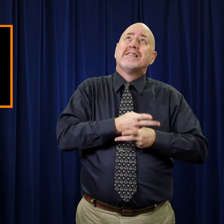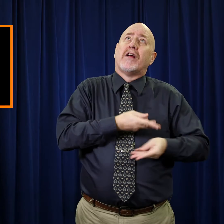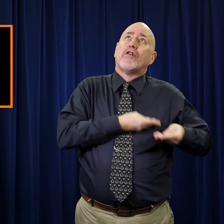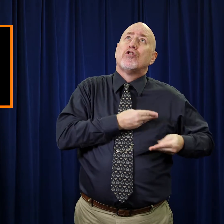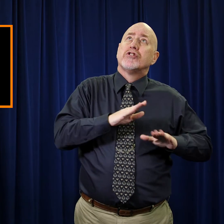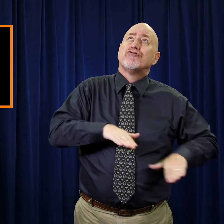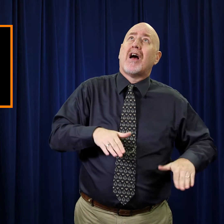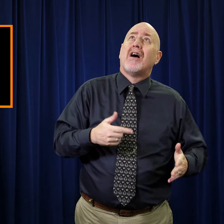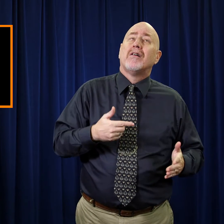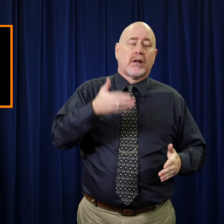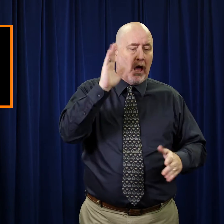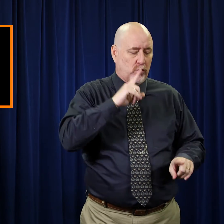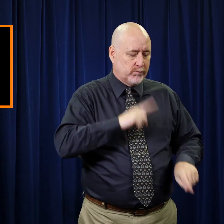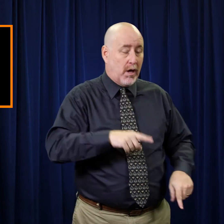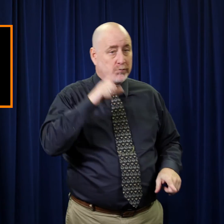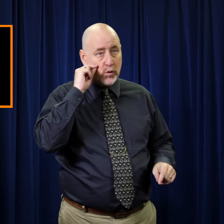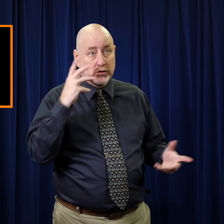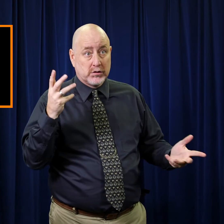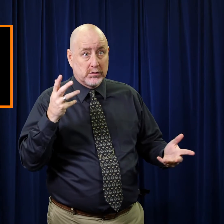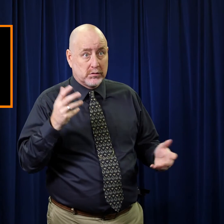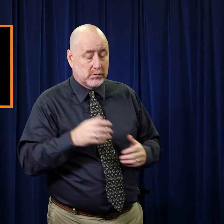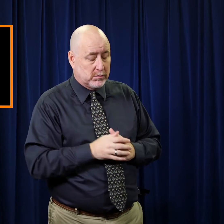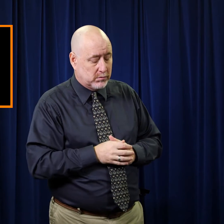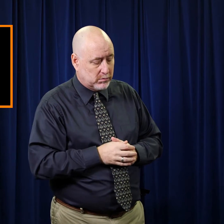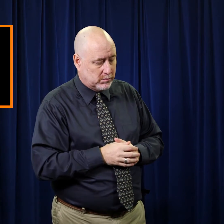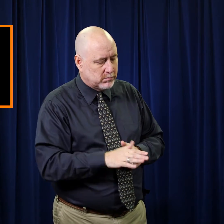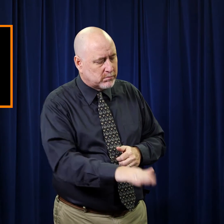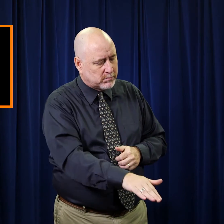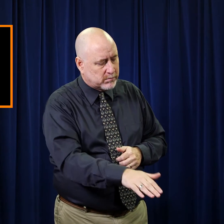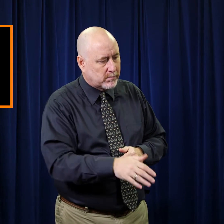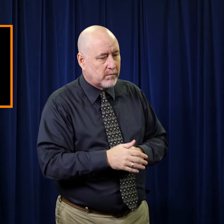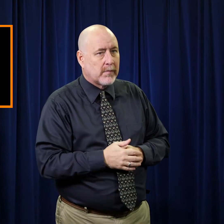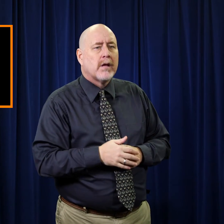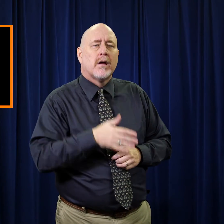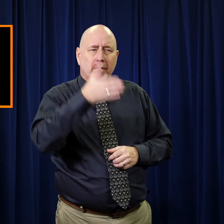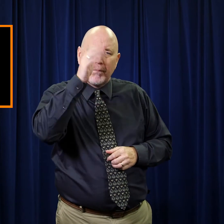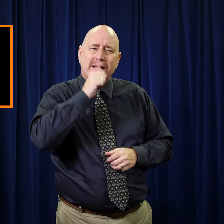nursing child'?" God's response to Moses was—